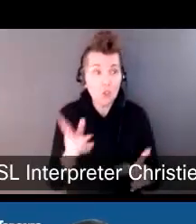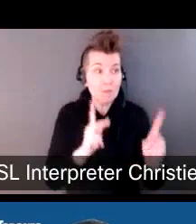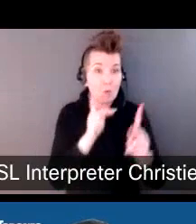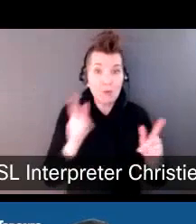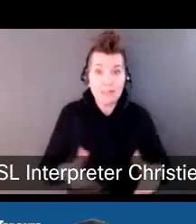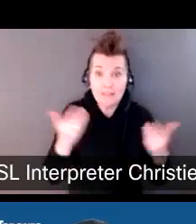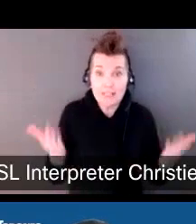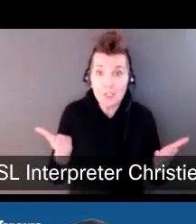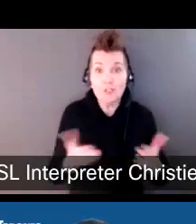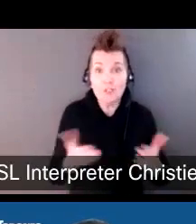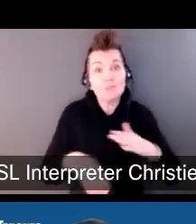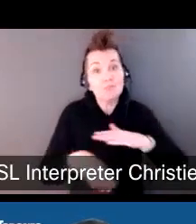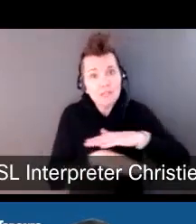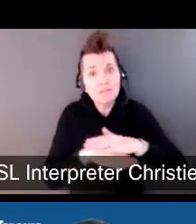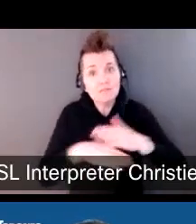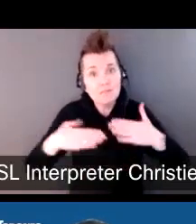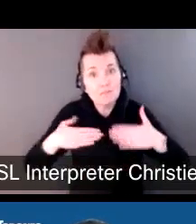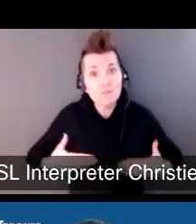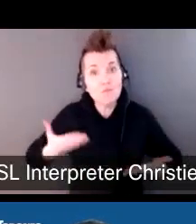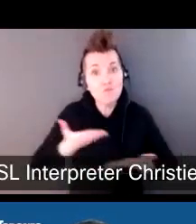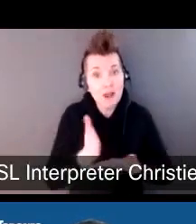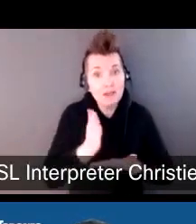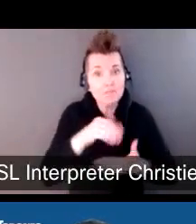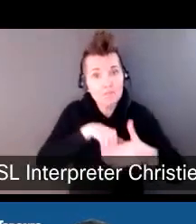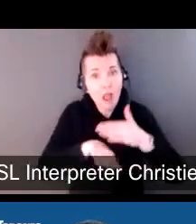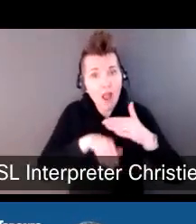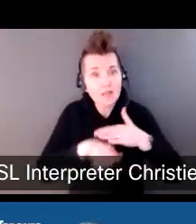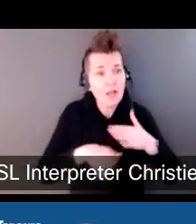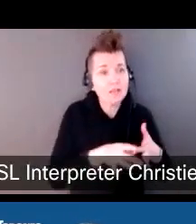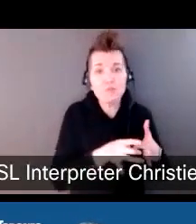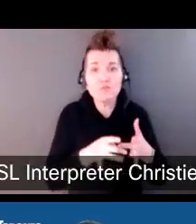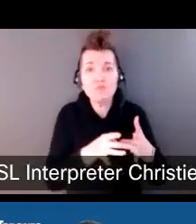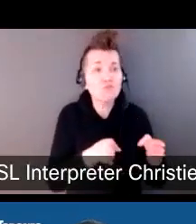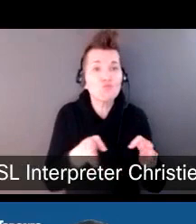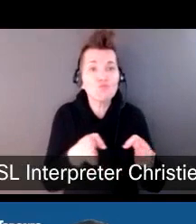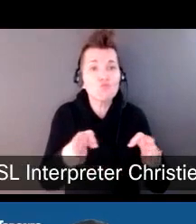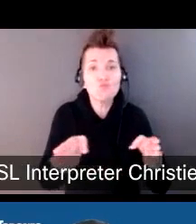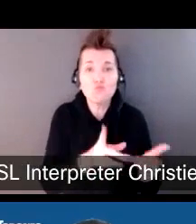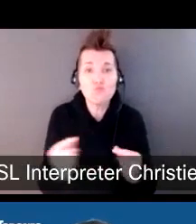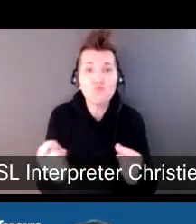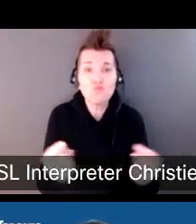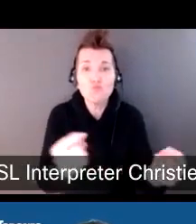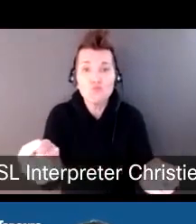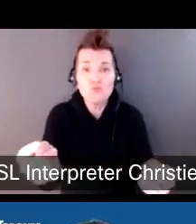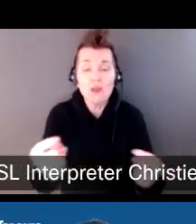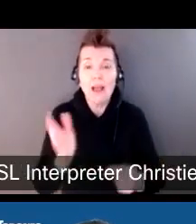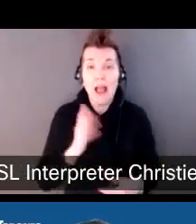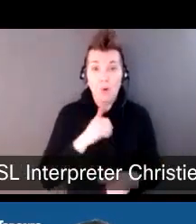We absolutely need to ensure that all of our work zones are made as accessible as possible.